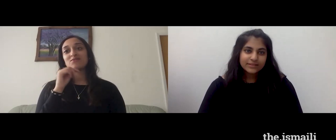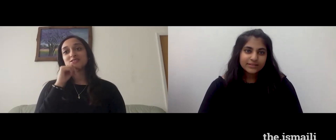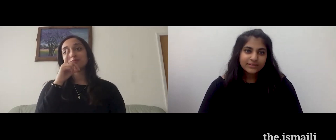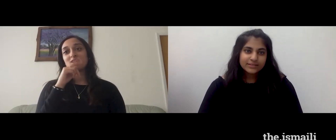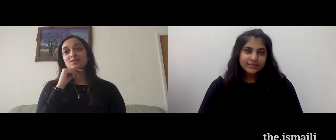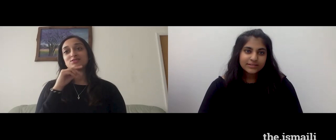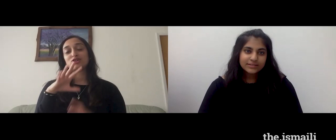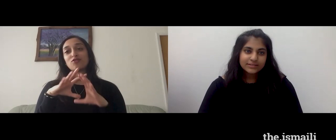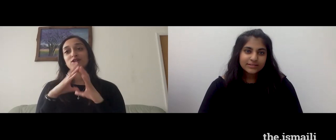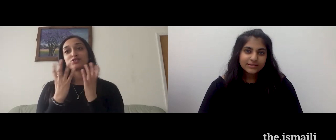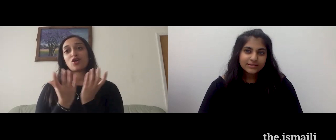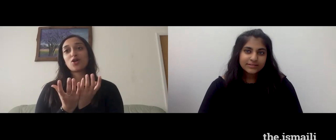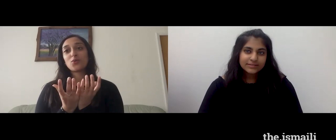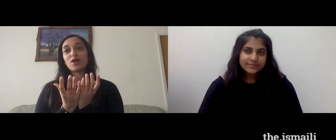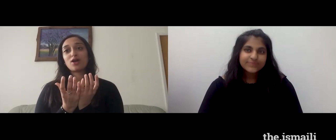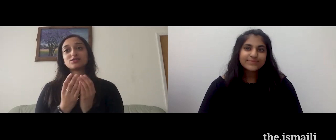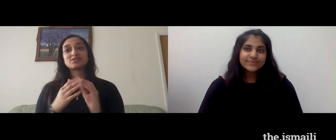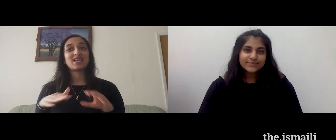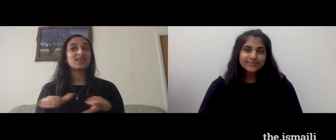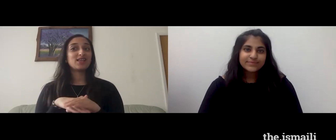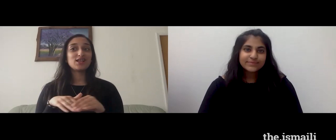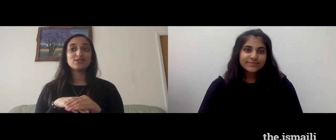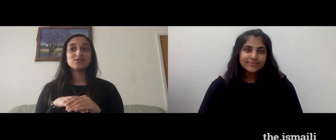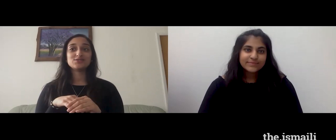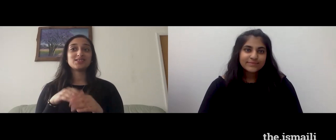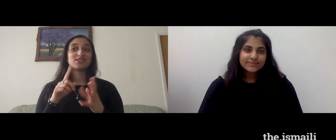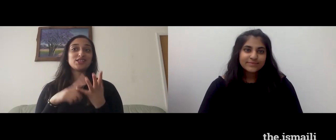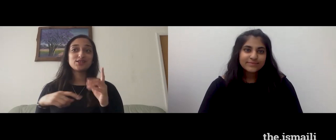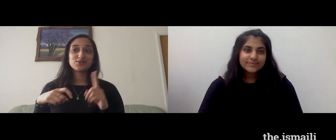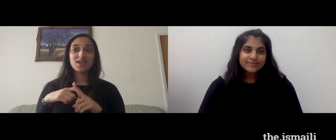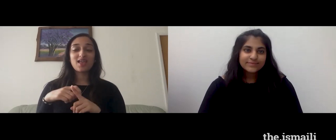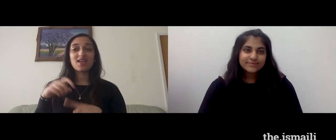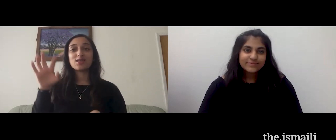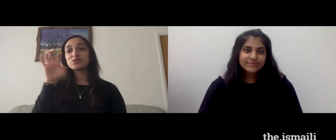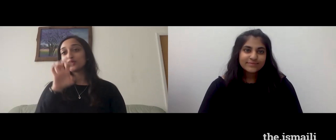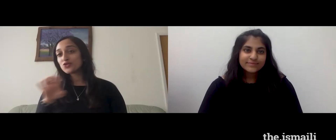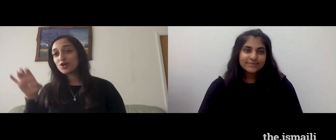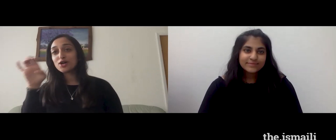The whole world that includes UK, Europe,